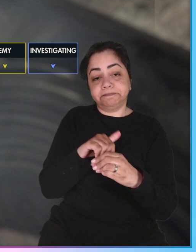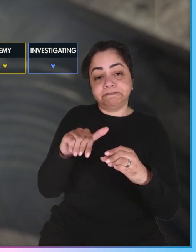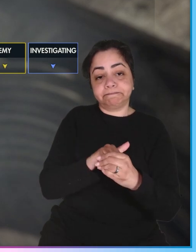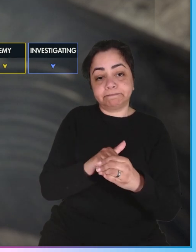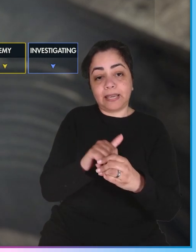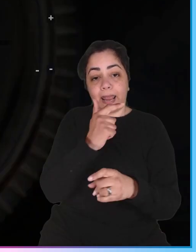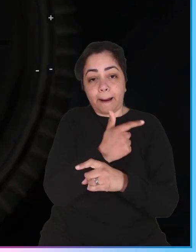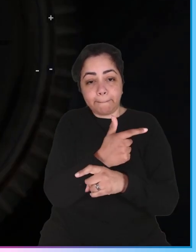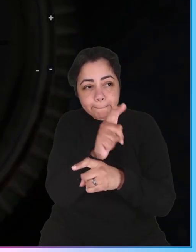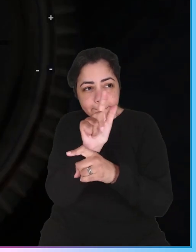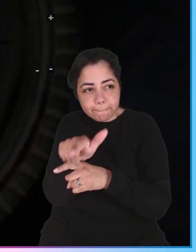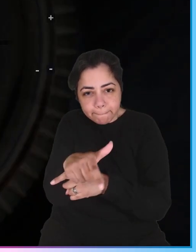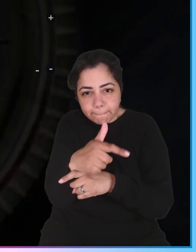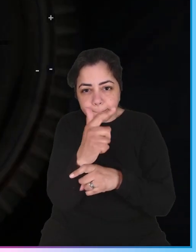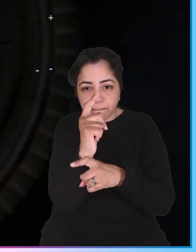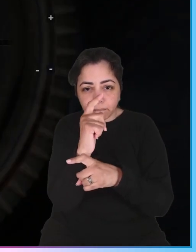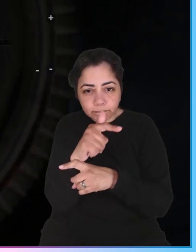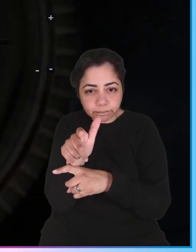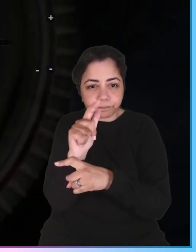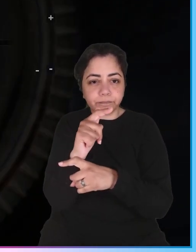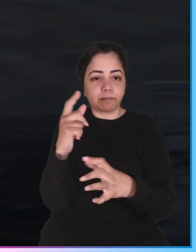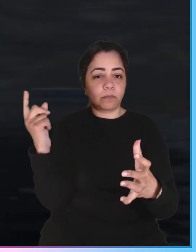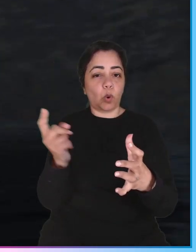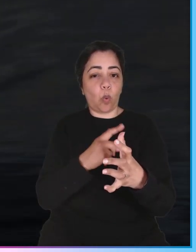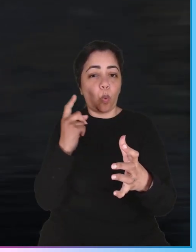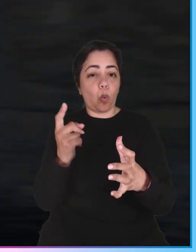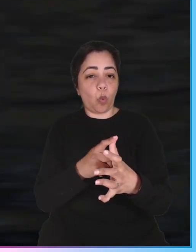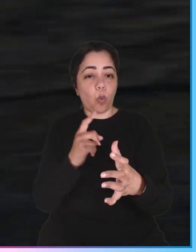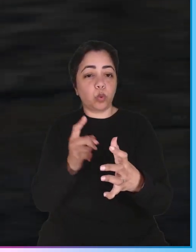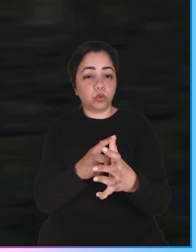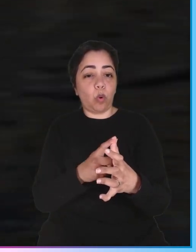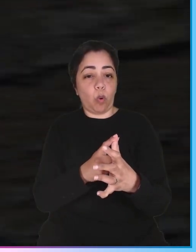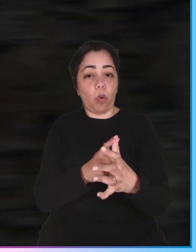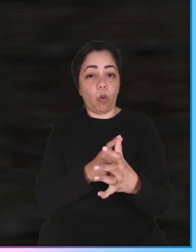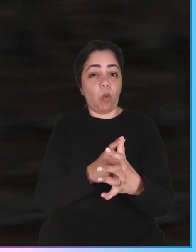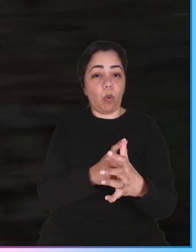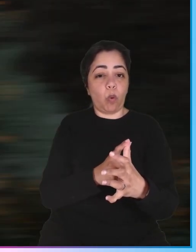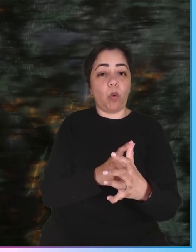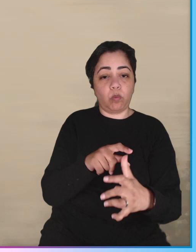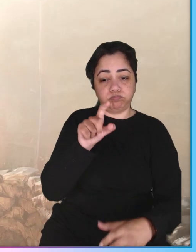Through our Discord channel we’ve been able to get a lot of feedback that’s really helped us to address the barriers that our players were facing